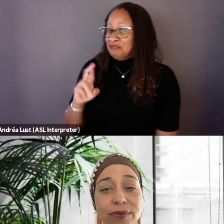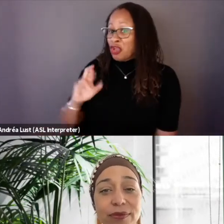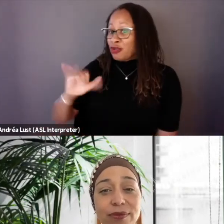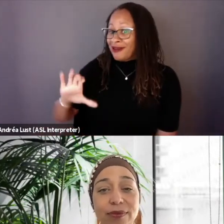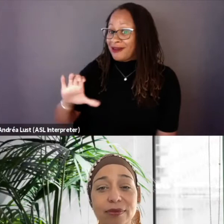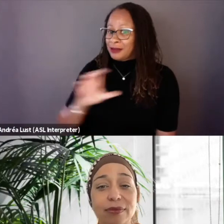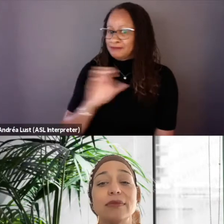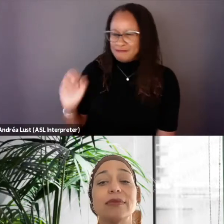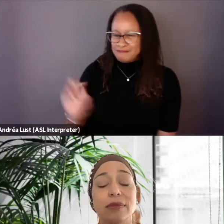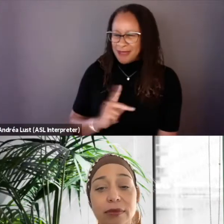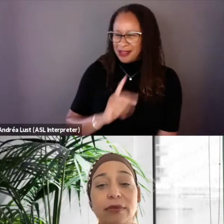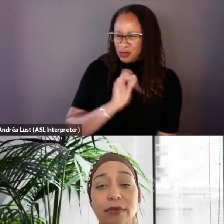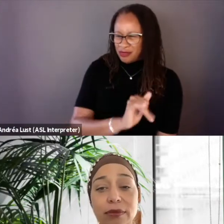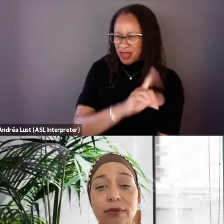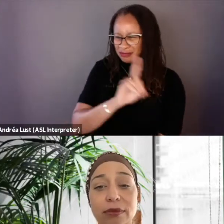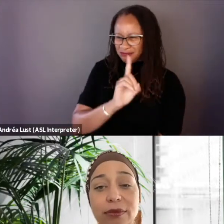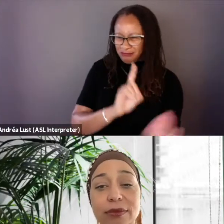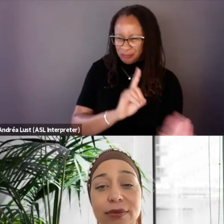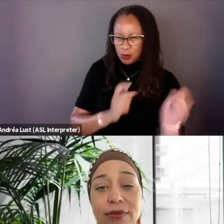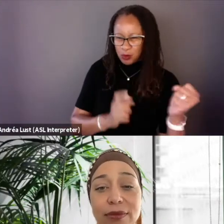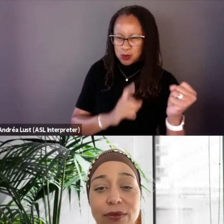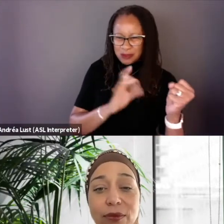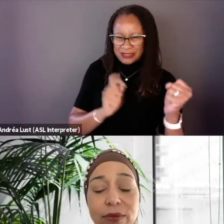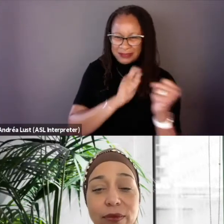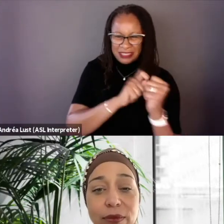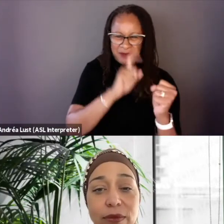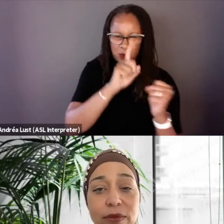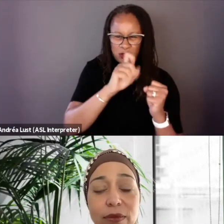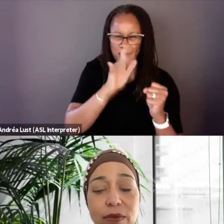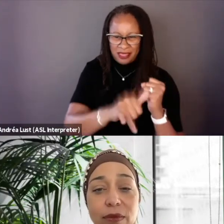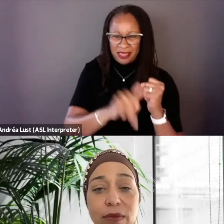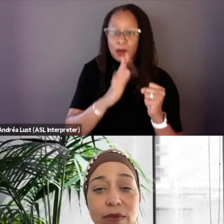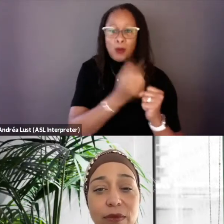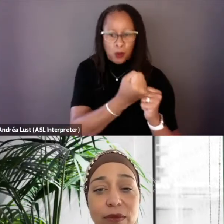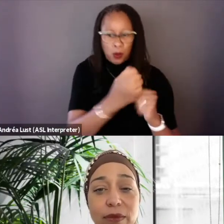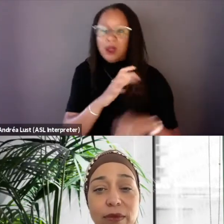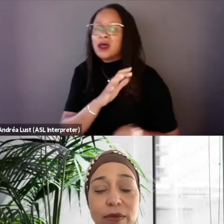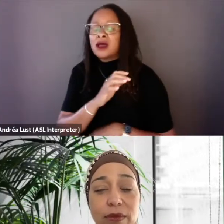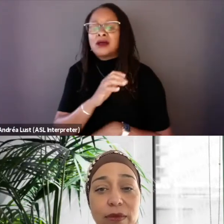cause I do have a specific question about that but I'm going to pull back a little bit